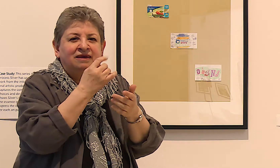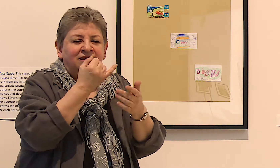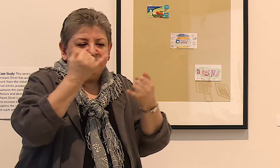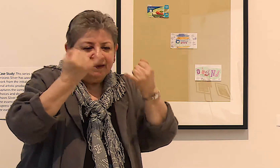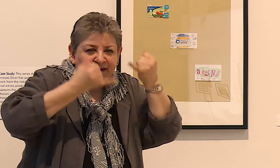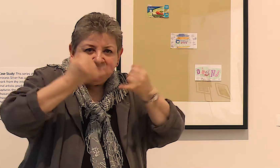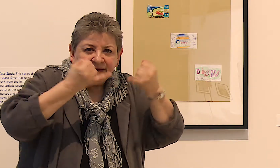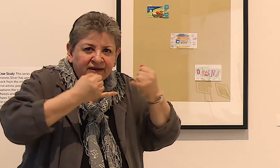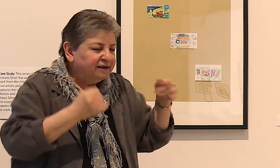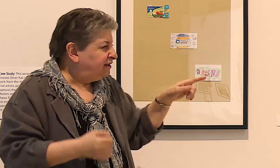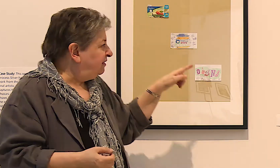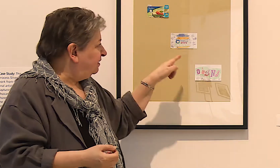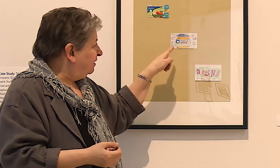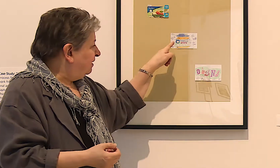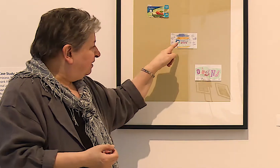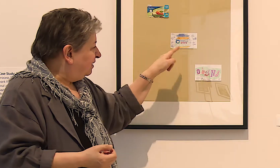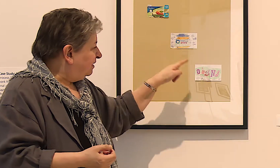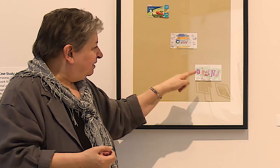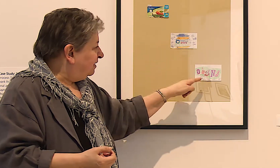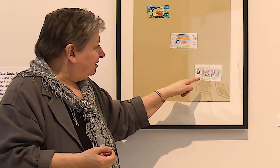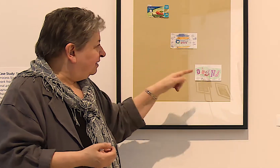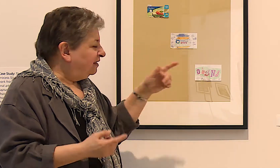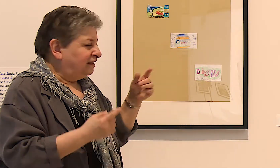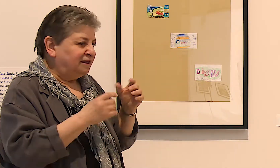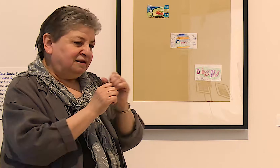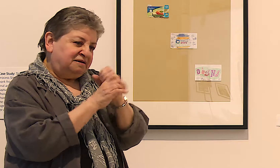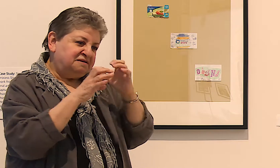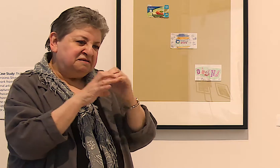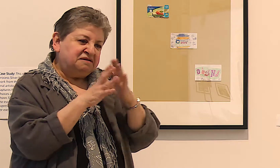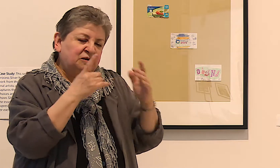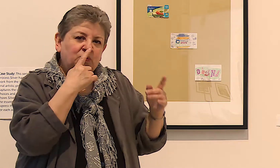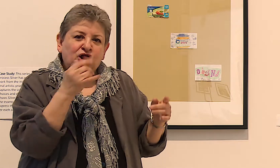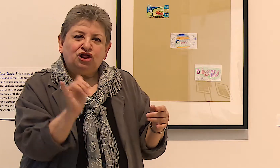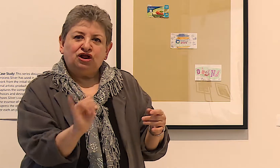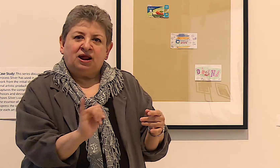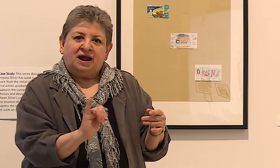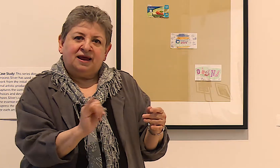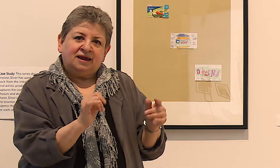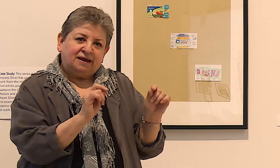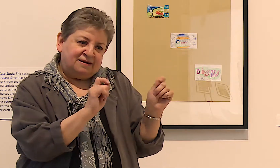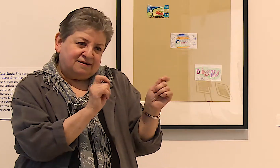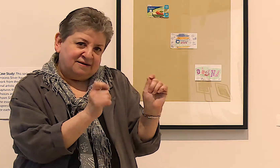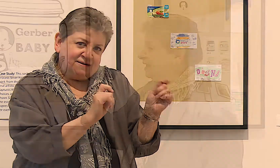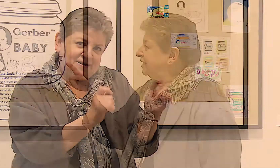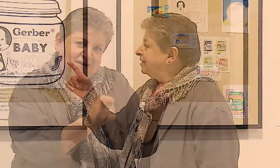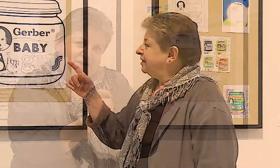From there, I drew up what I thought the final piece might look like.